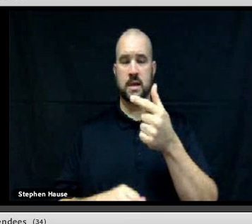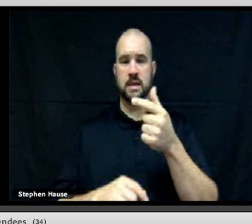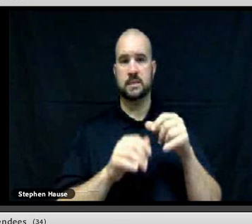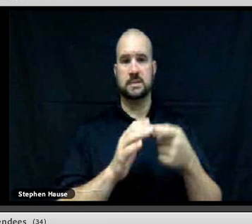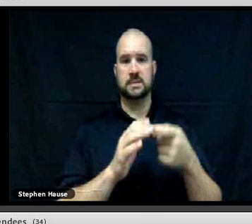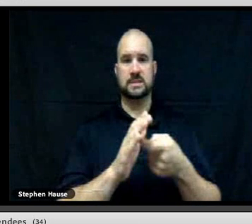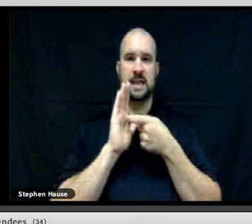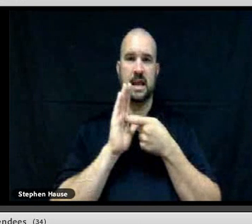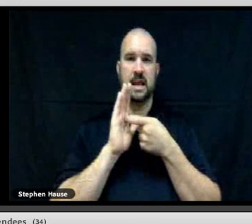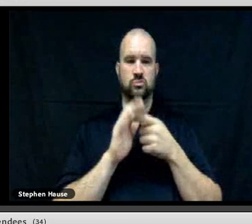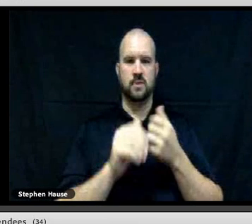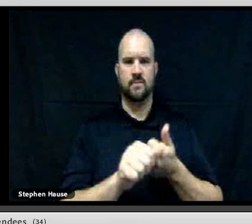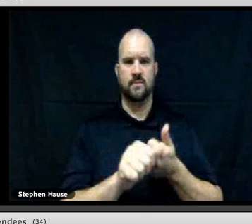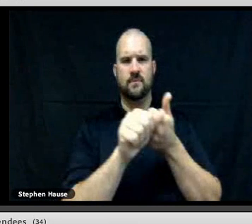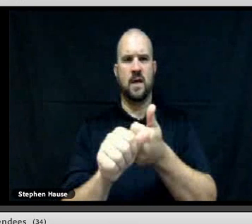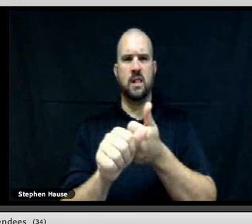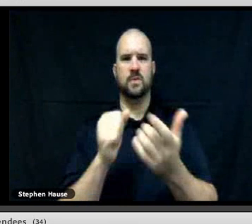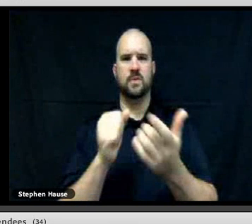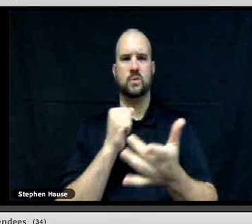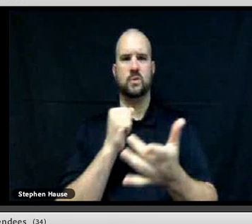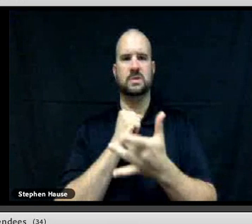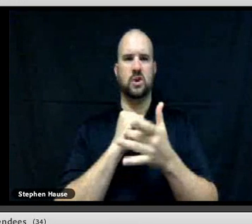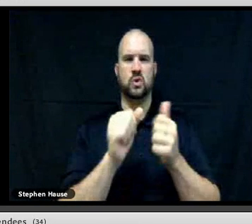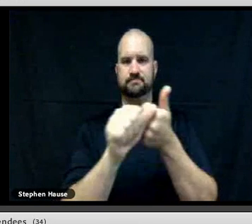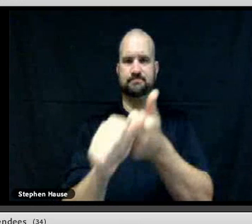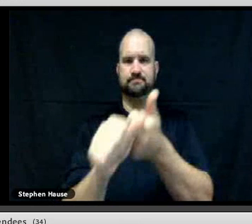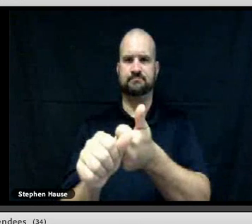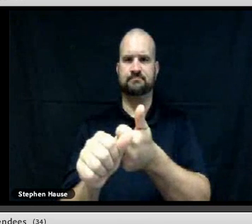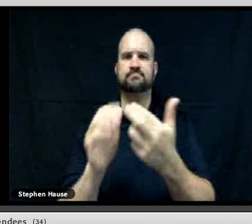so sharing protocols like OAI-PMH help us,